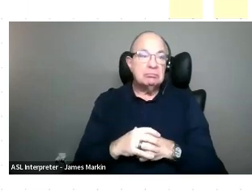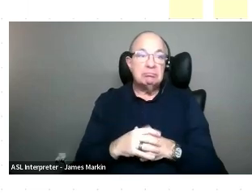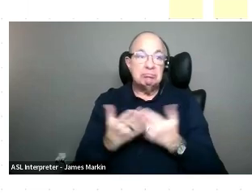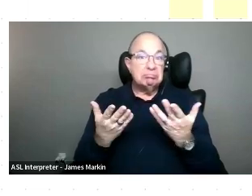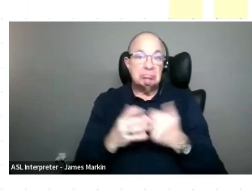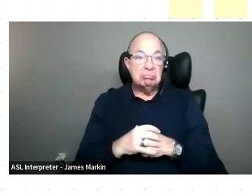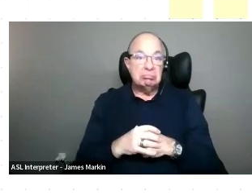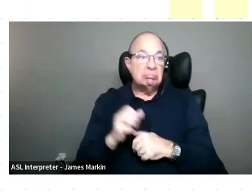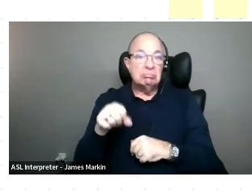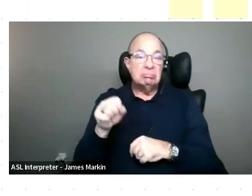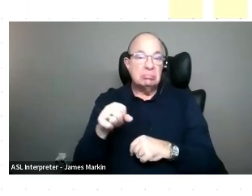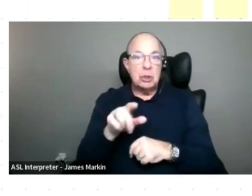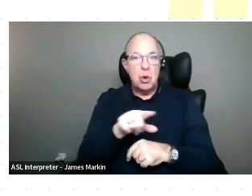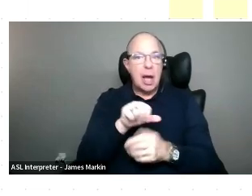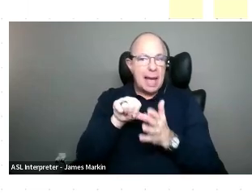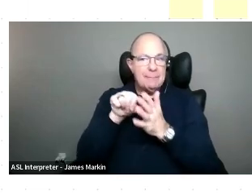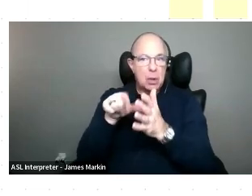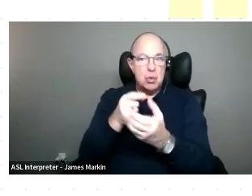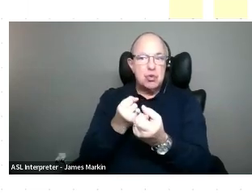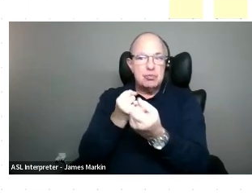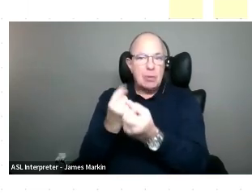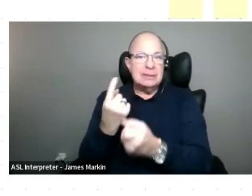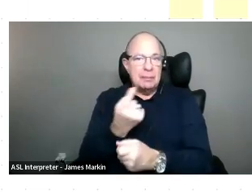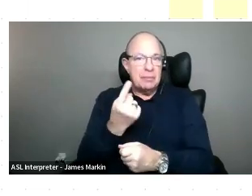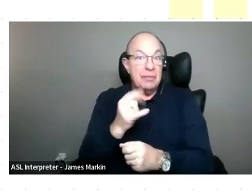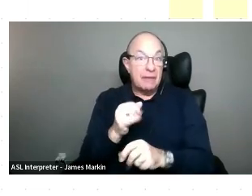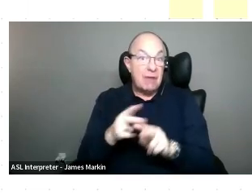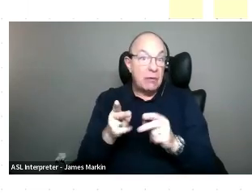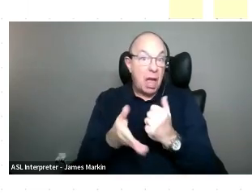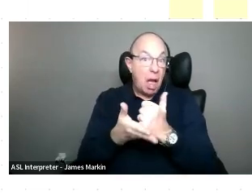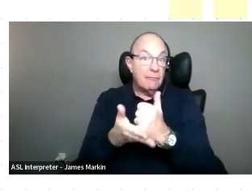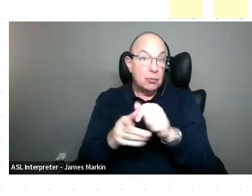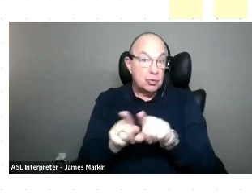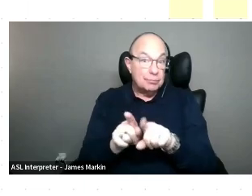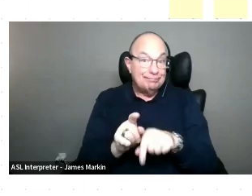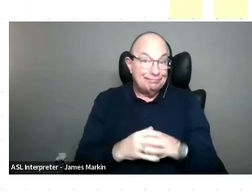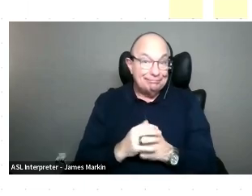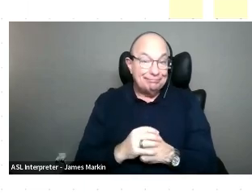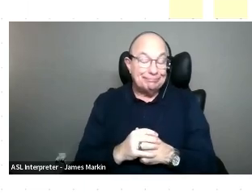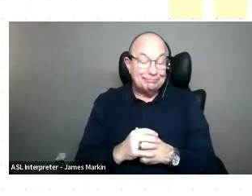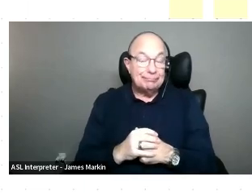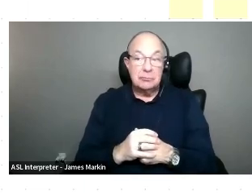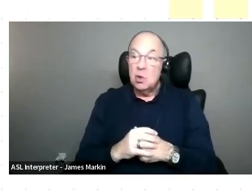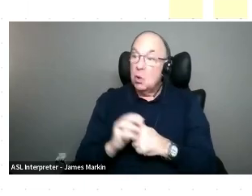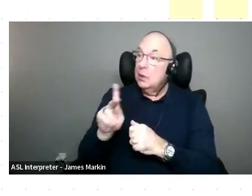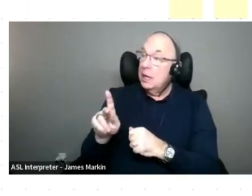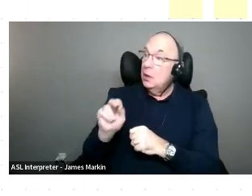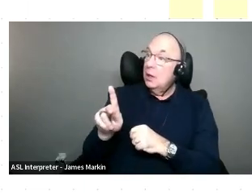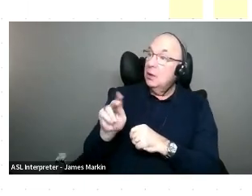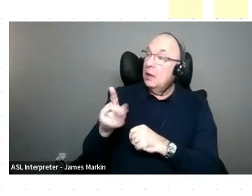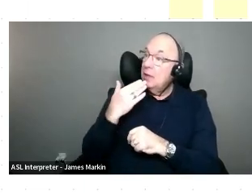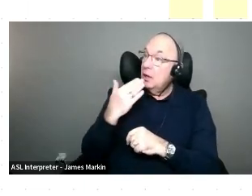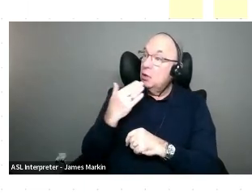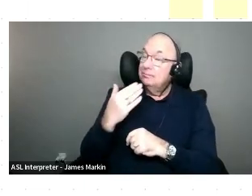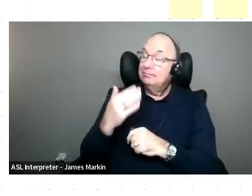Shannon Spencer (she/her): Yeah, emphasizing you support something is very helpful as well, to bring this up. Jamie Corbett: Okay, okay. Shannon Spencer (she/her): processes. Thank you. Jamie Corbett: Thanks.